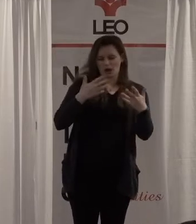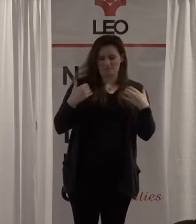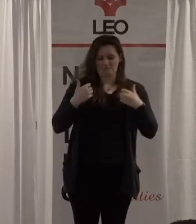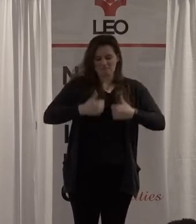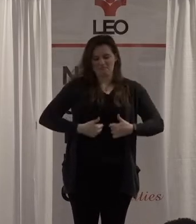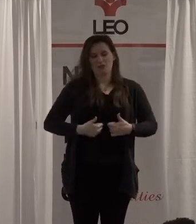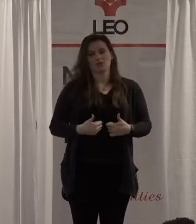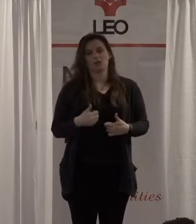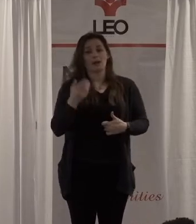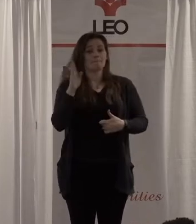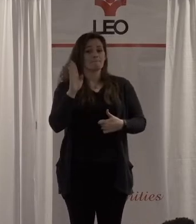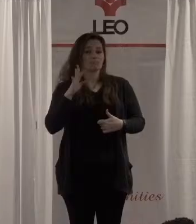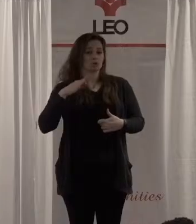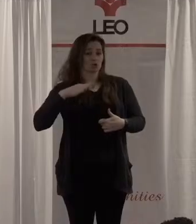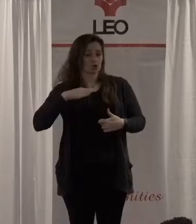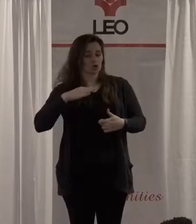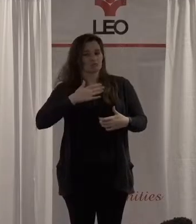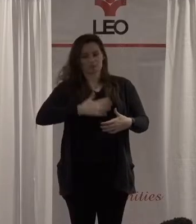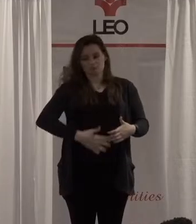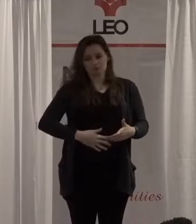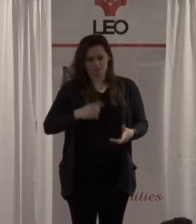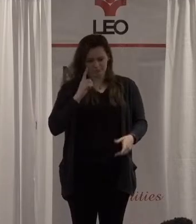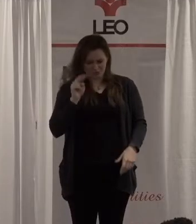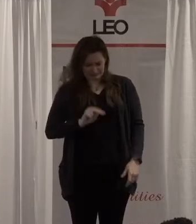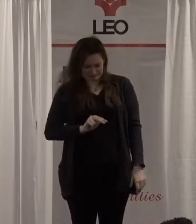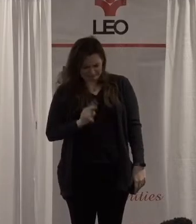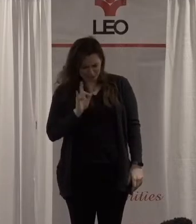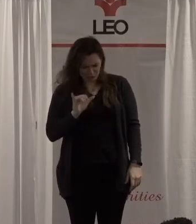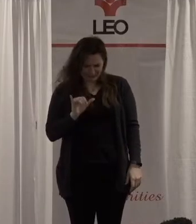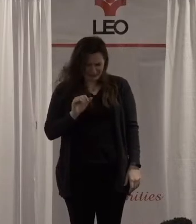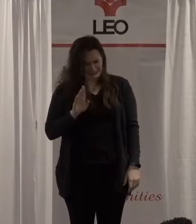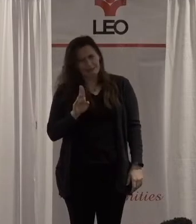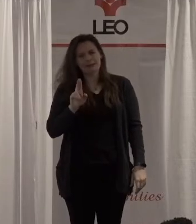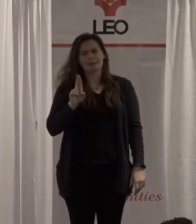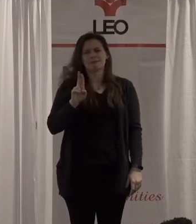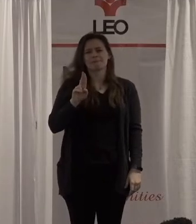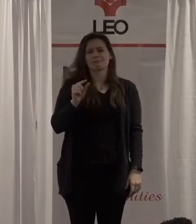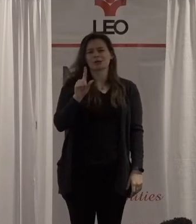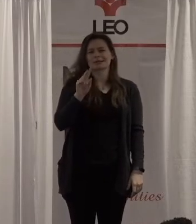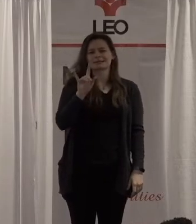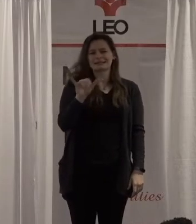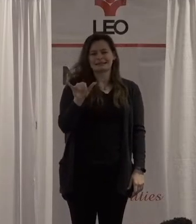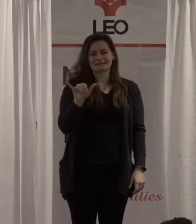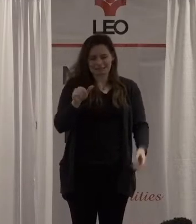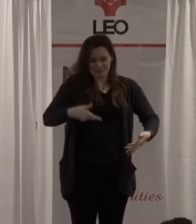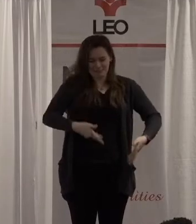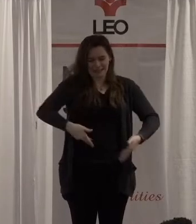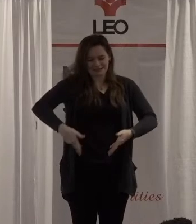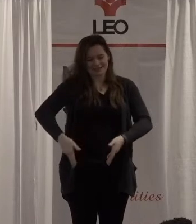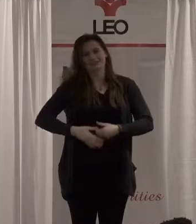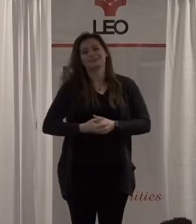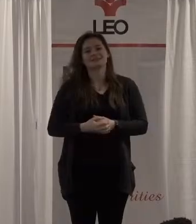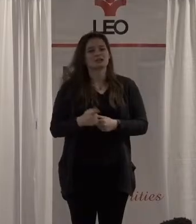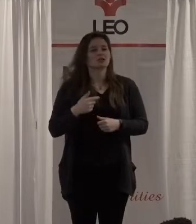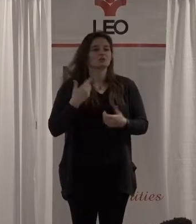AND LOOKS LIKE BURGUNDY PANTS, AND I'M VERY HAPPY THAT I CAN JOIN YOU